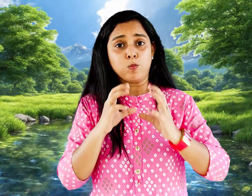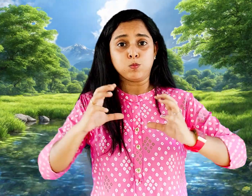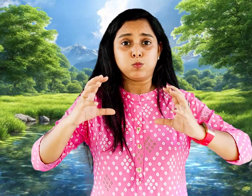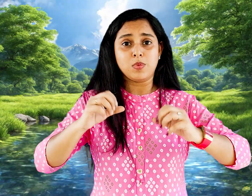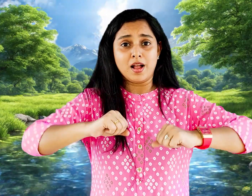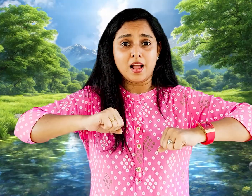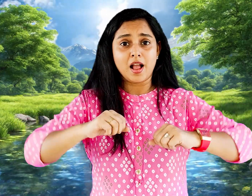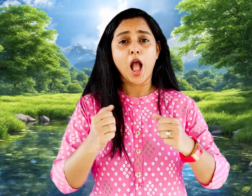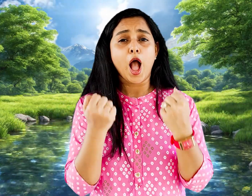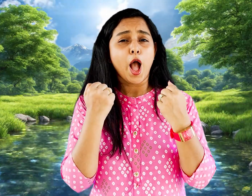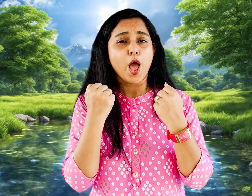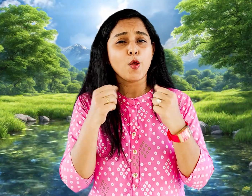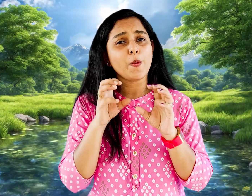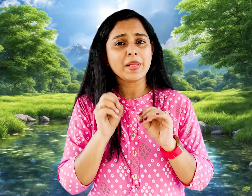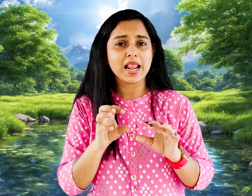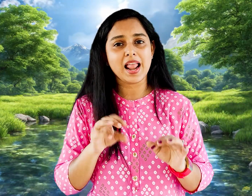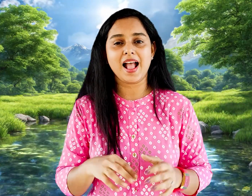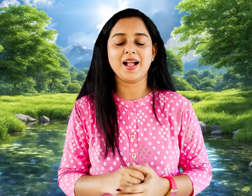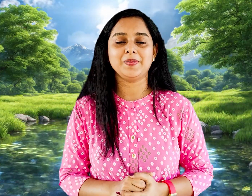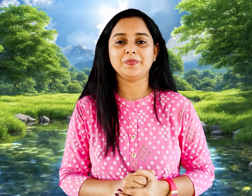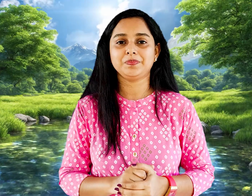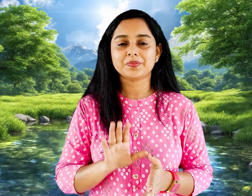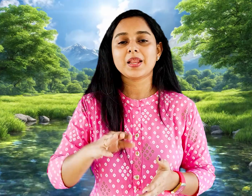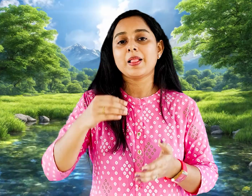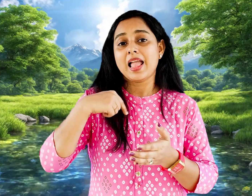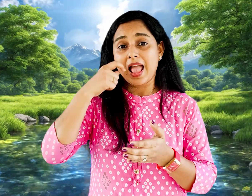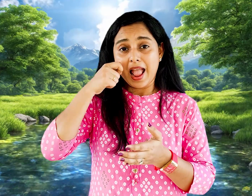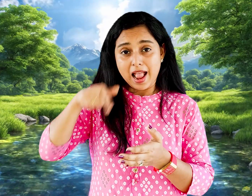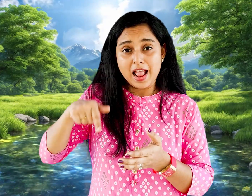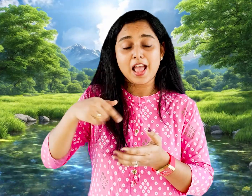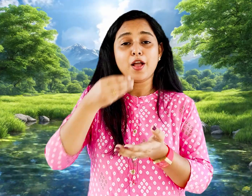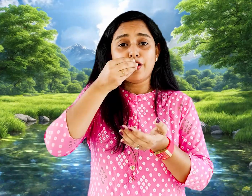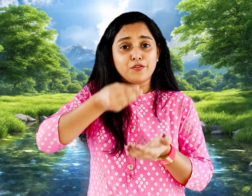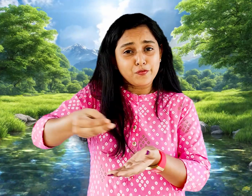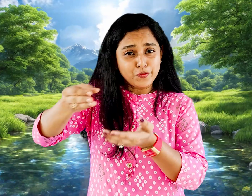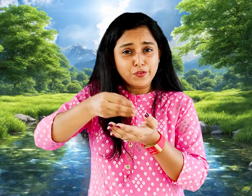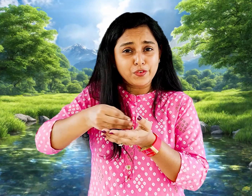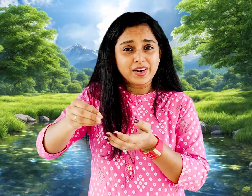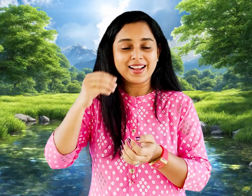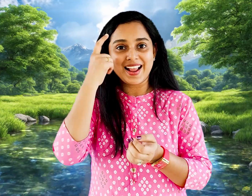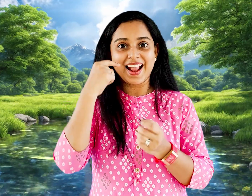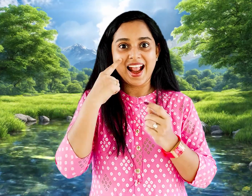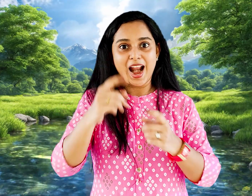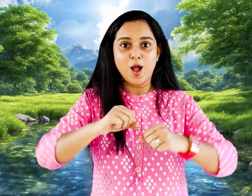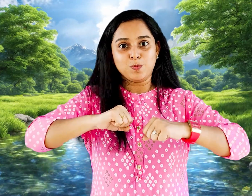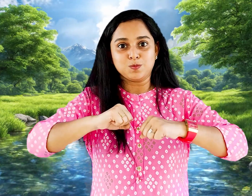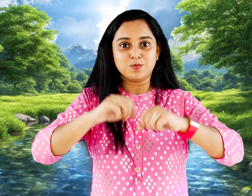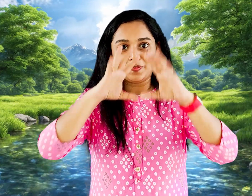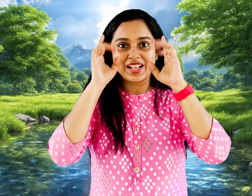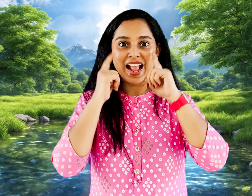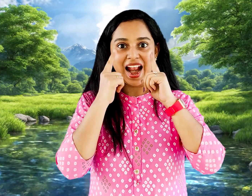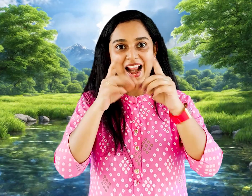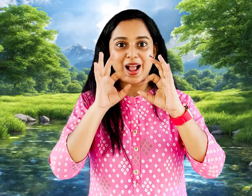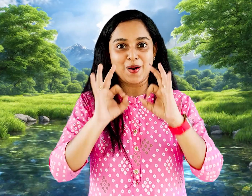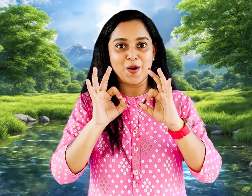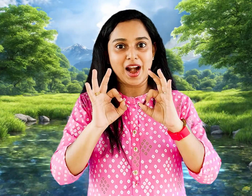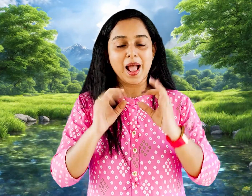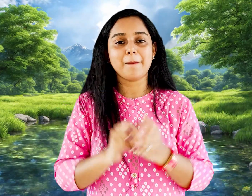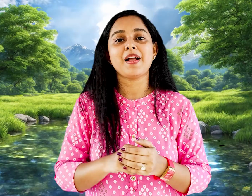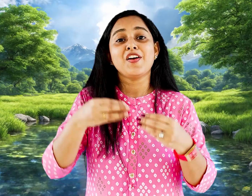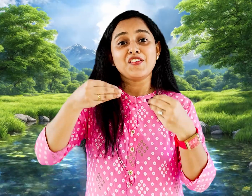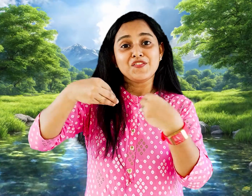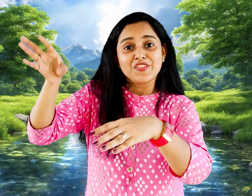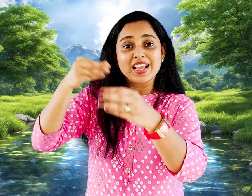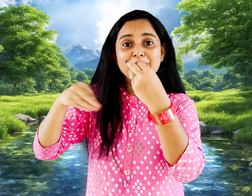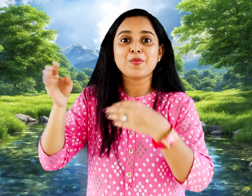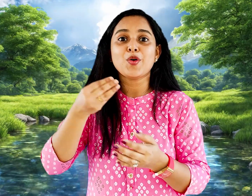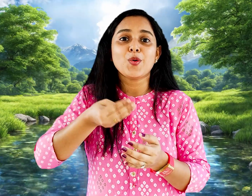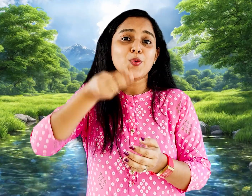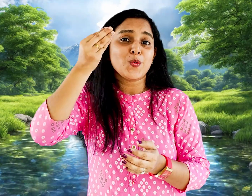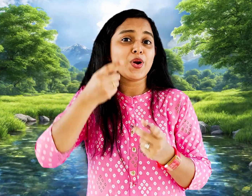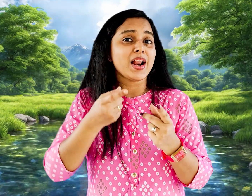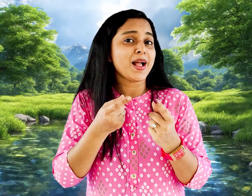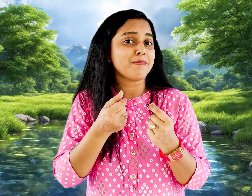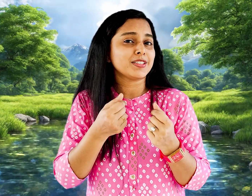However, amidst the apparent feast, there was one bird, smaller and meeker than the rest, who sat quietly in a corner, refusing to partake in the banquet.